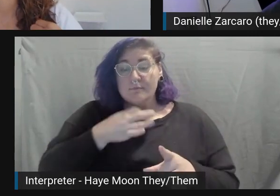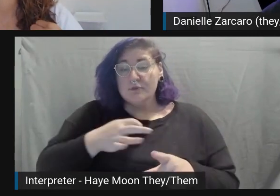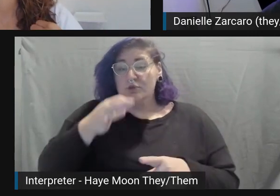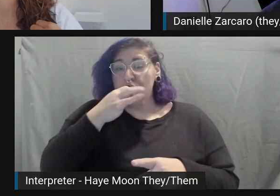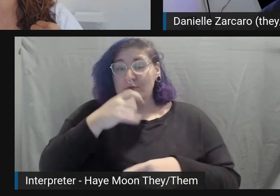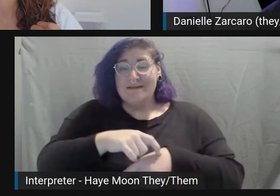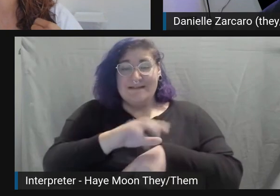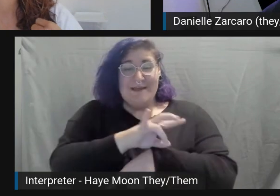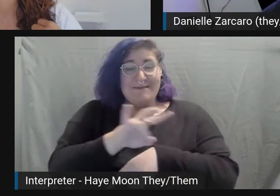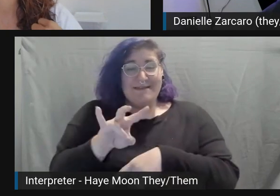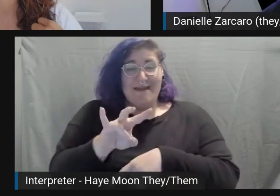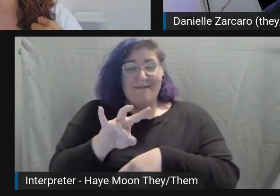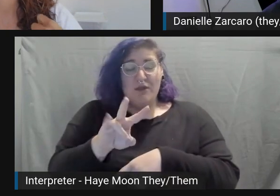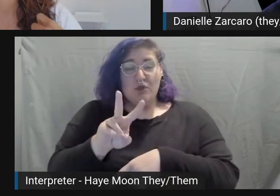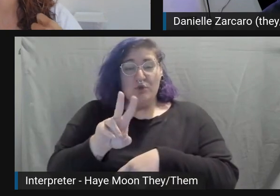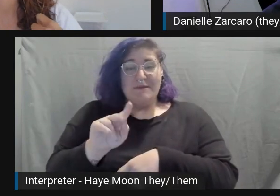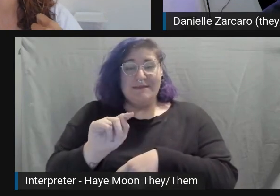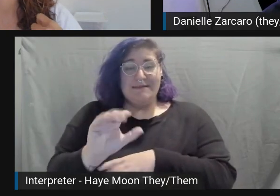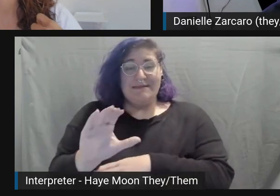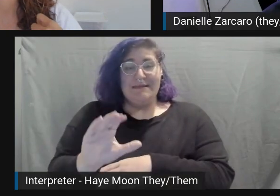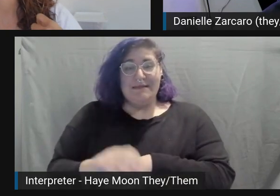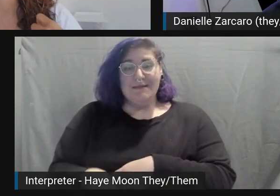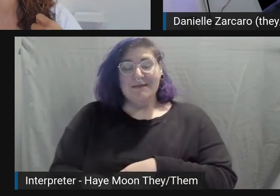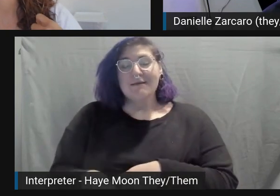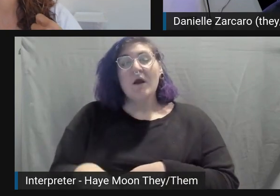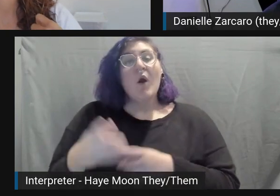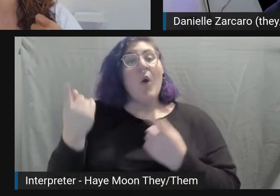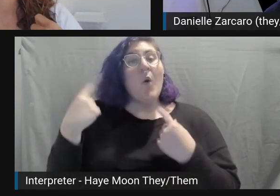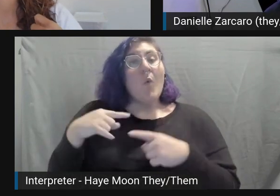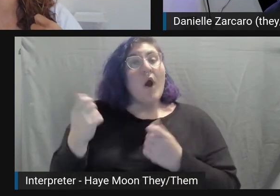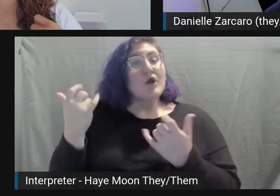Then while you're waiting, don't forget to visit our sponsors' pages